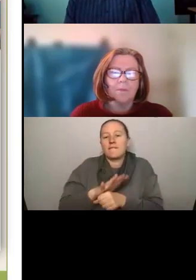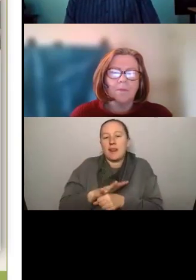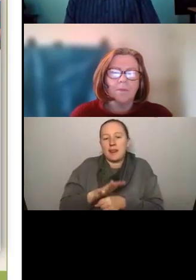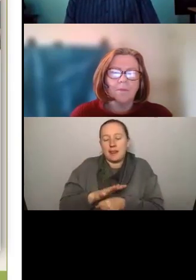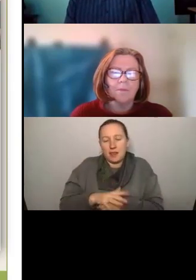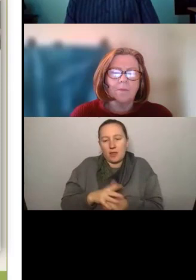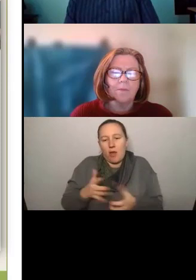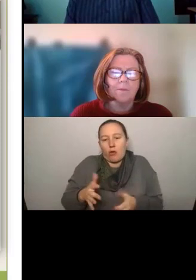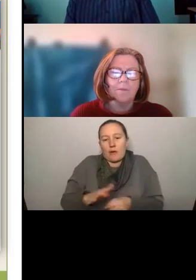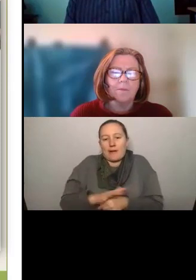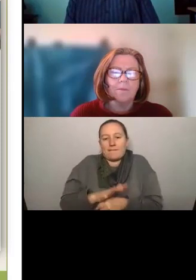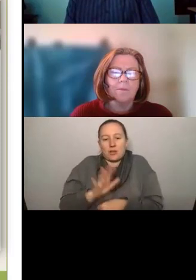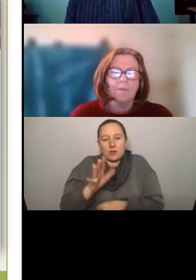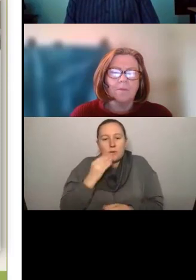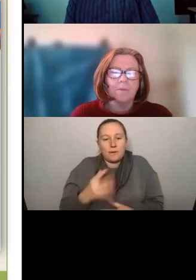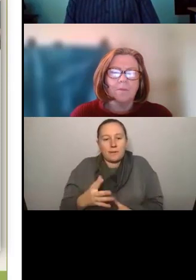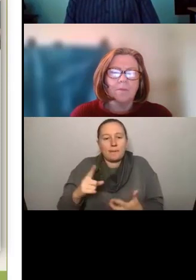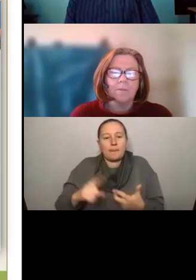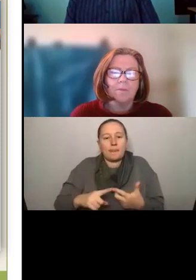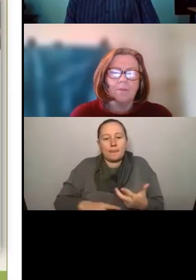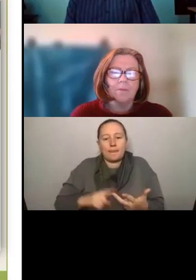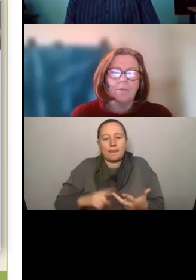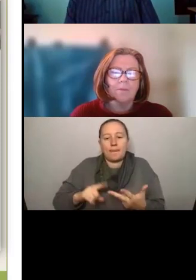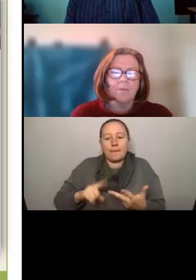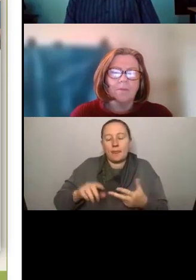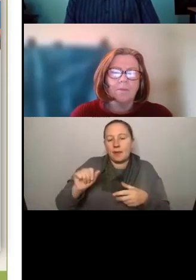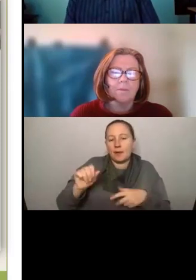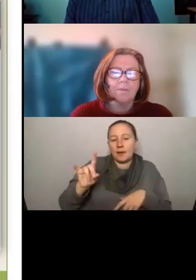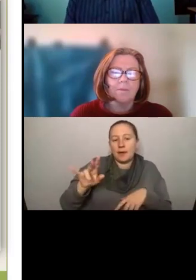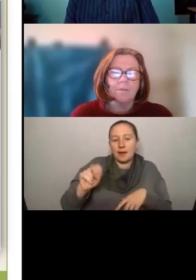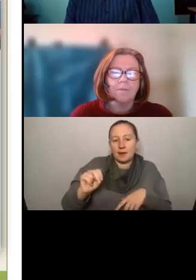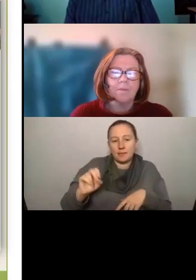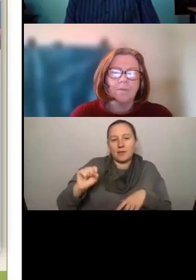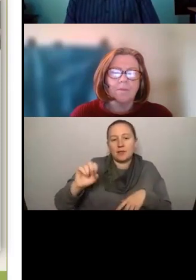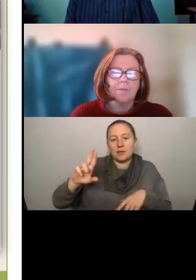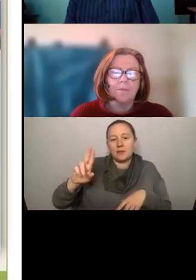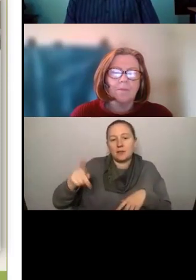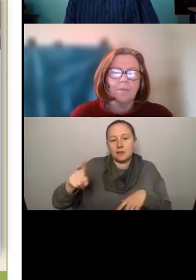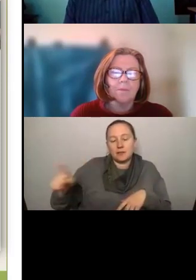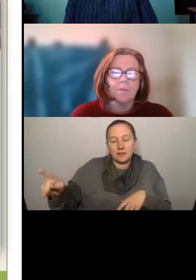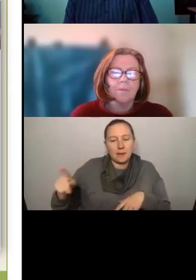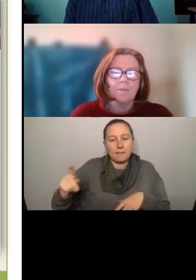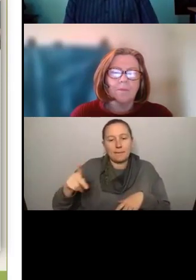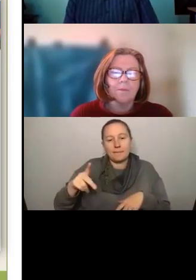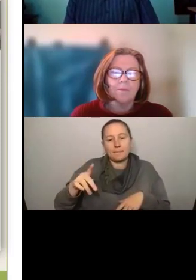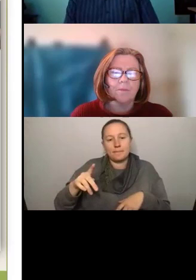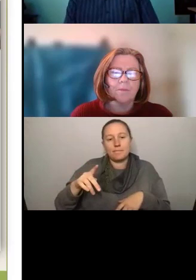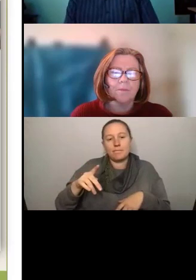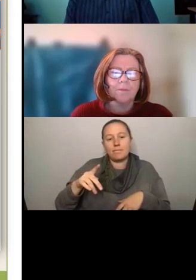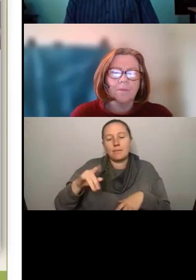There is also the admins interface inside Commons that will start the process off and that also gets you